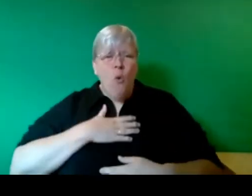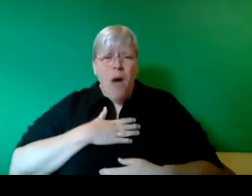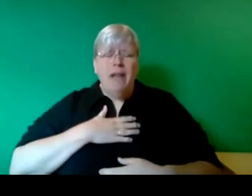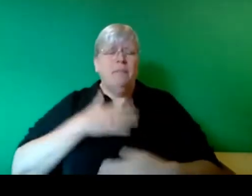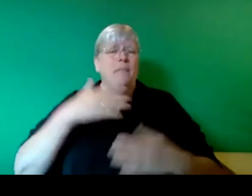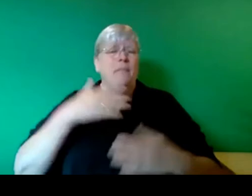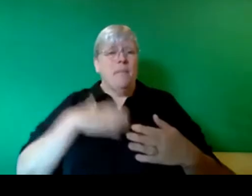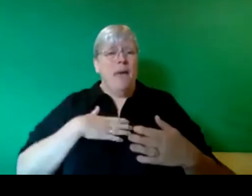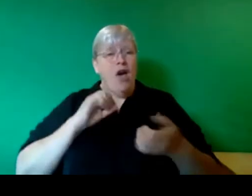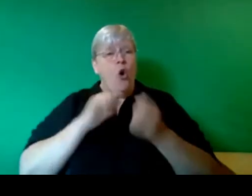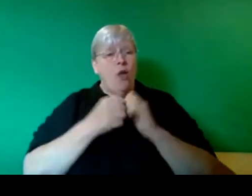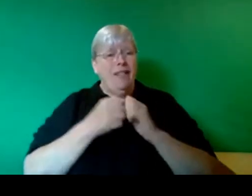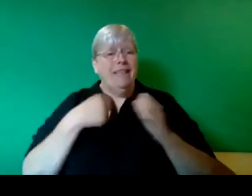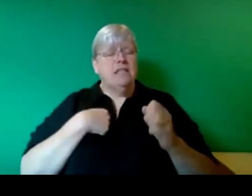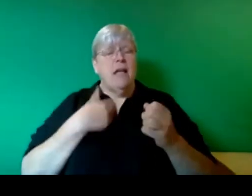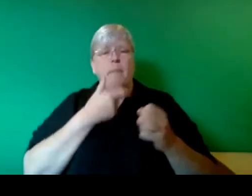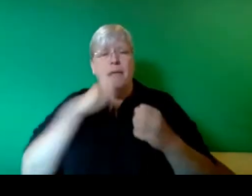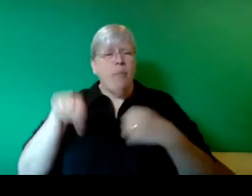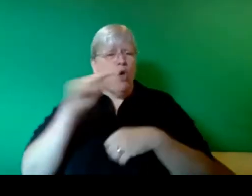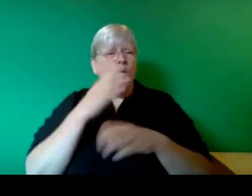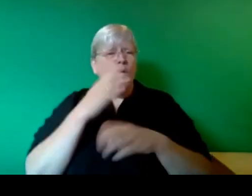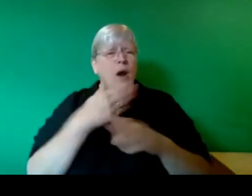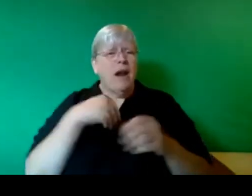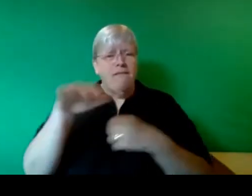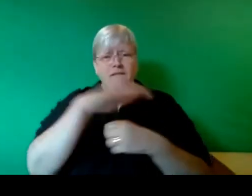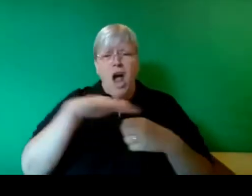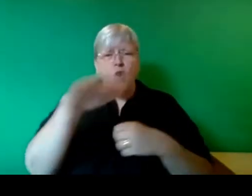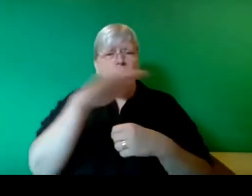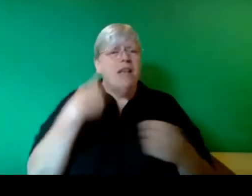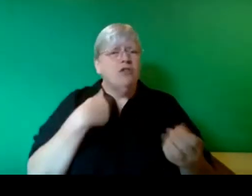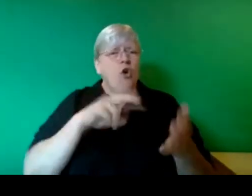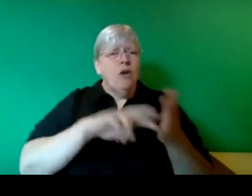organizations become members of trade unions. I think there's a lot that we could be benefit from